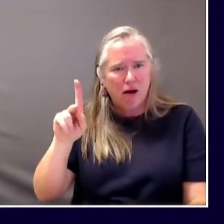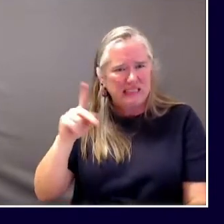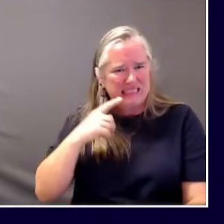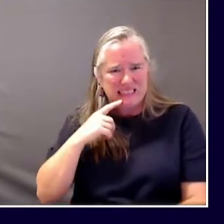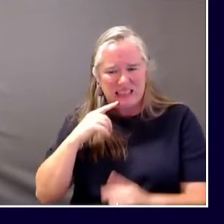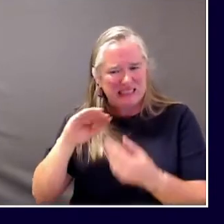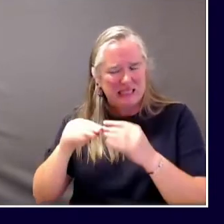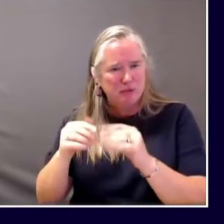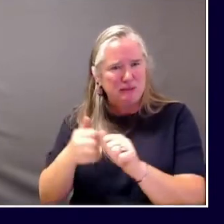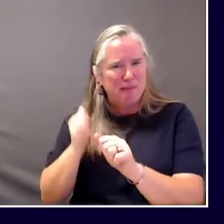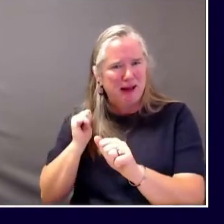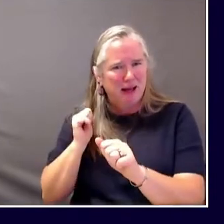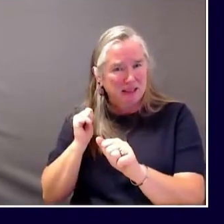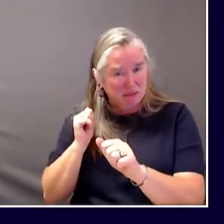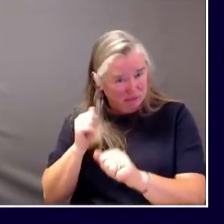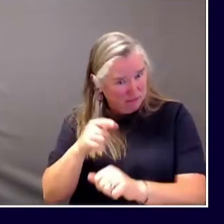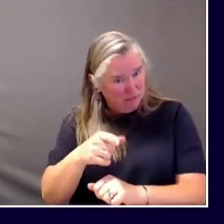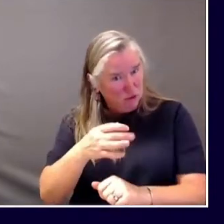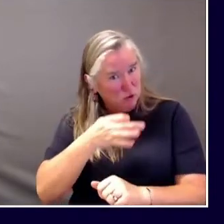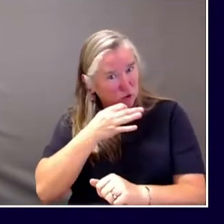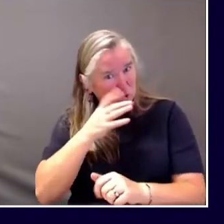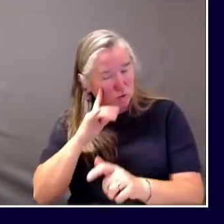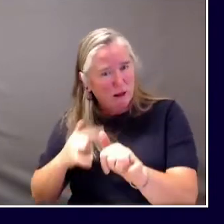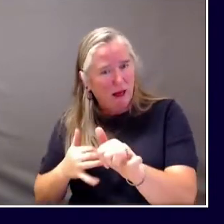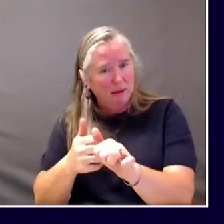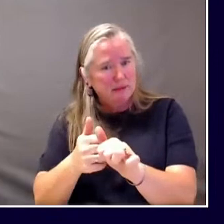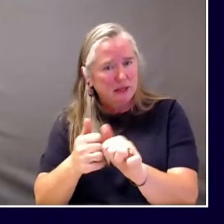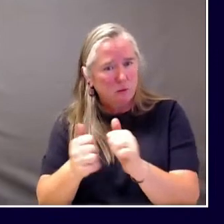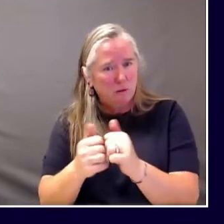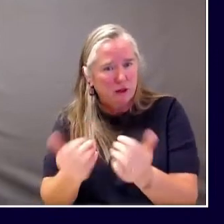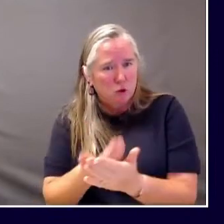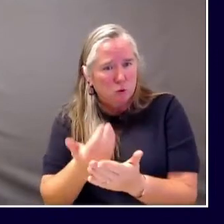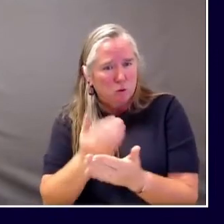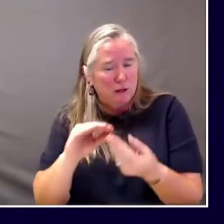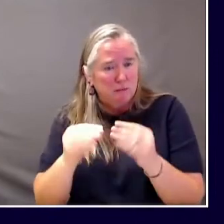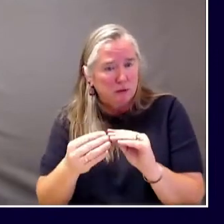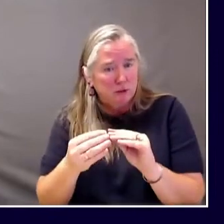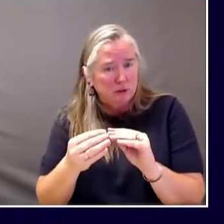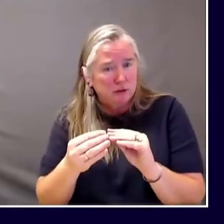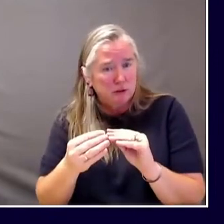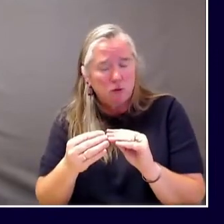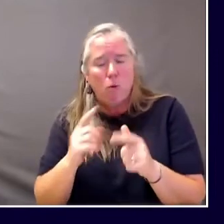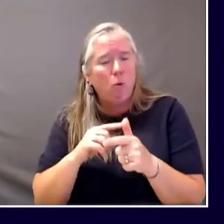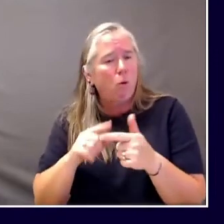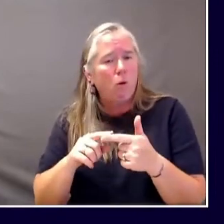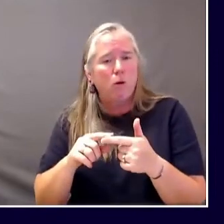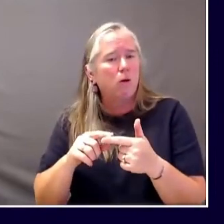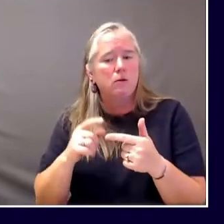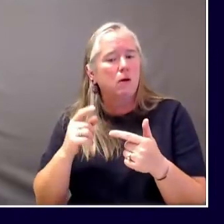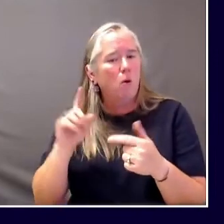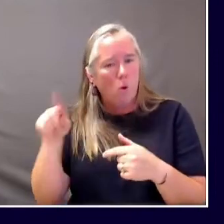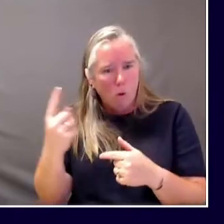as that be updated again soon to reflect all the new cases or is